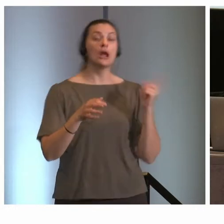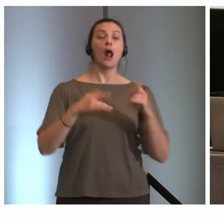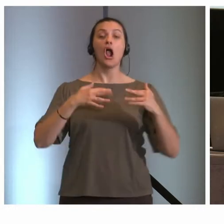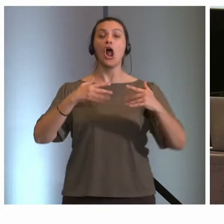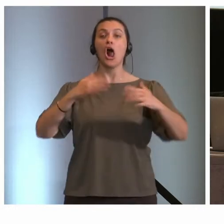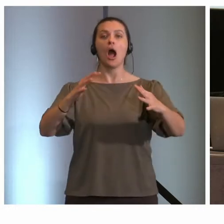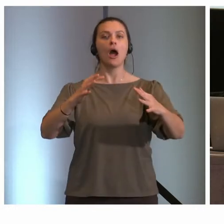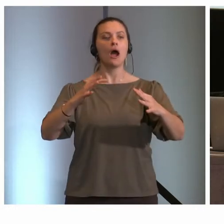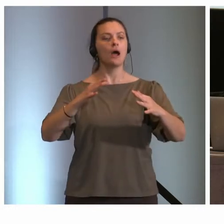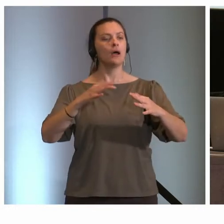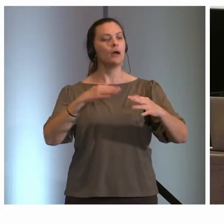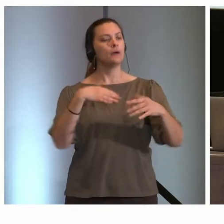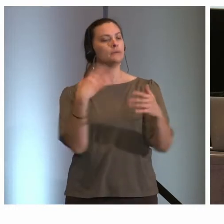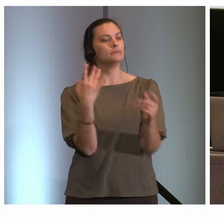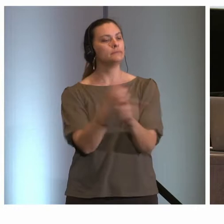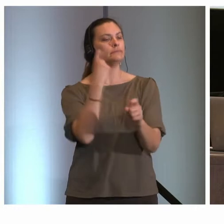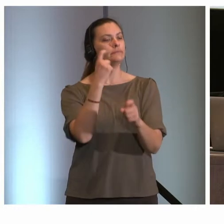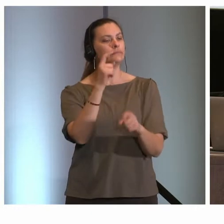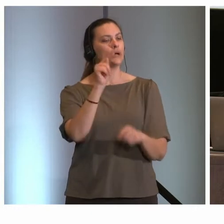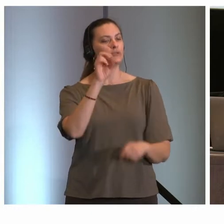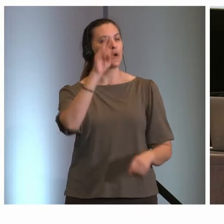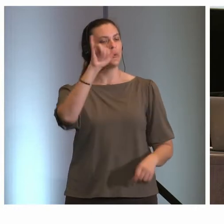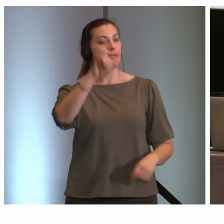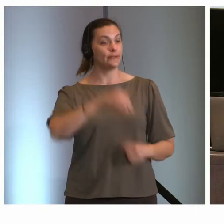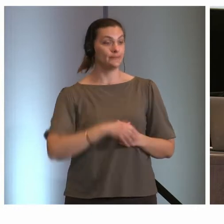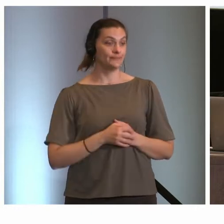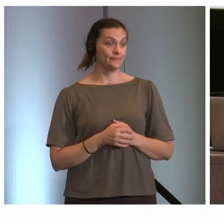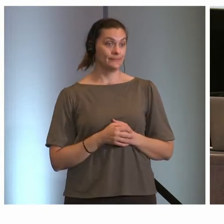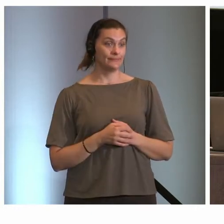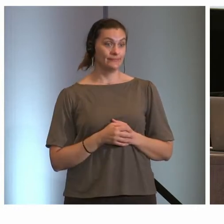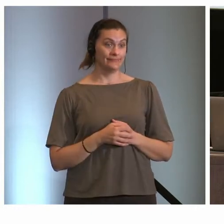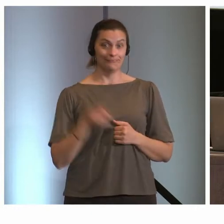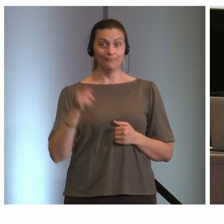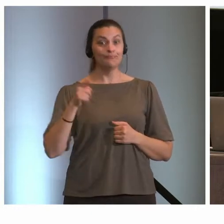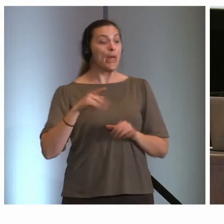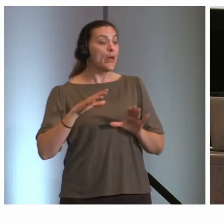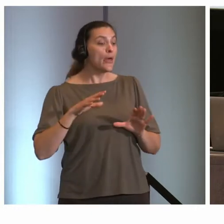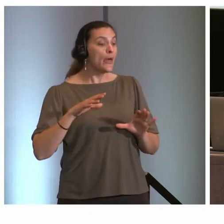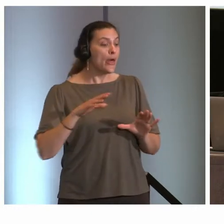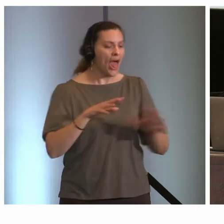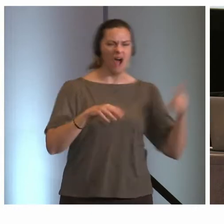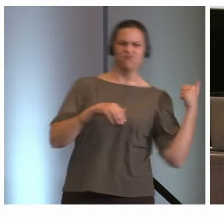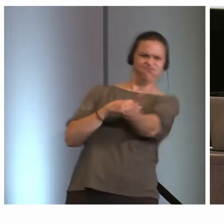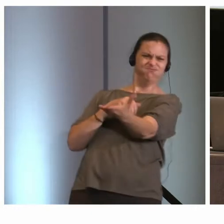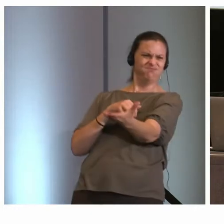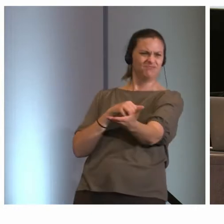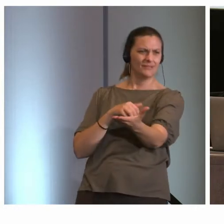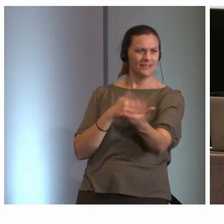but now, here she brings them a Tony as a result -- Tari Hartman Squire: That's right -- Danny Woodburn: So what is the -- what is the cost-benefit